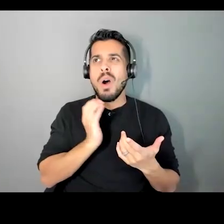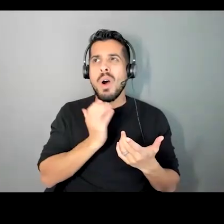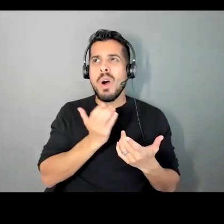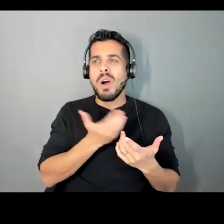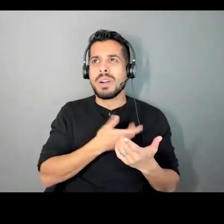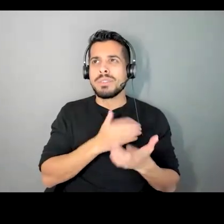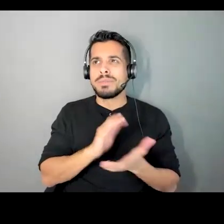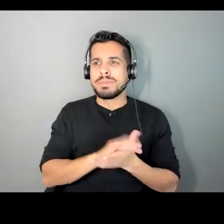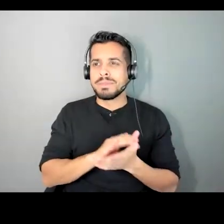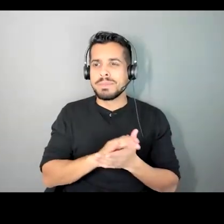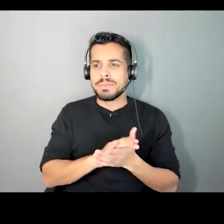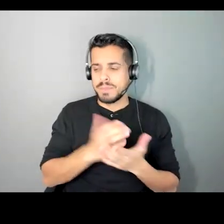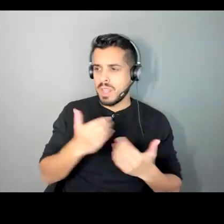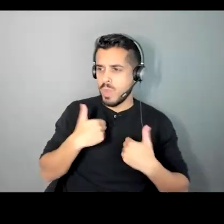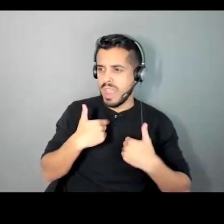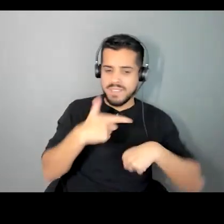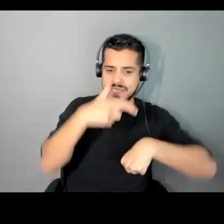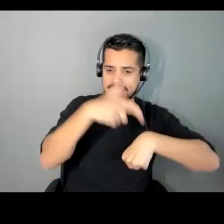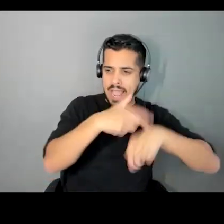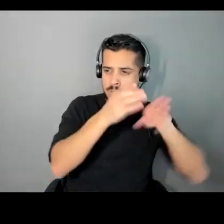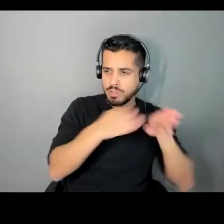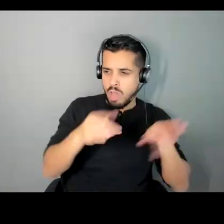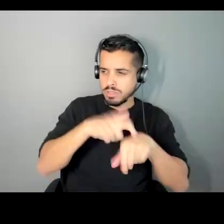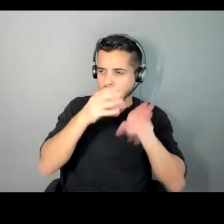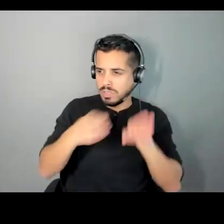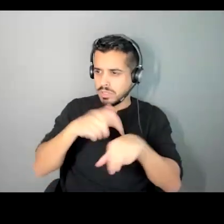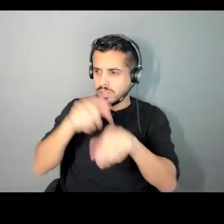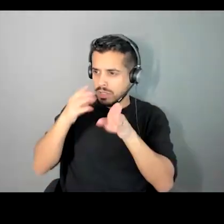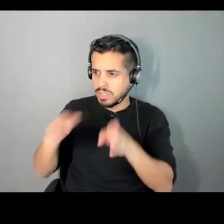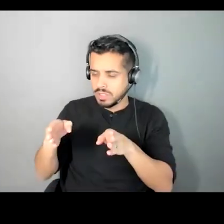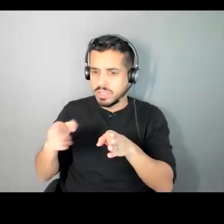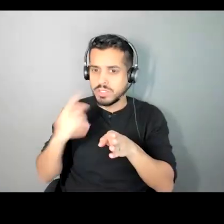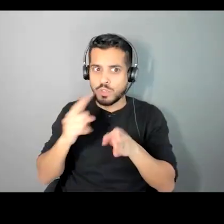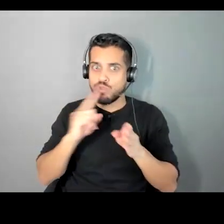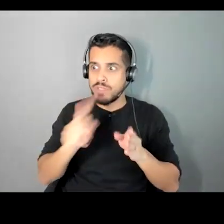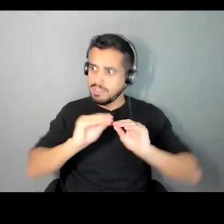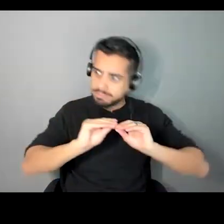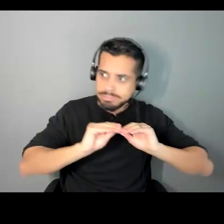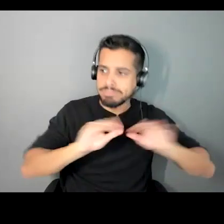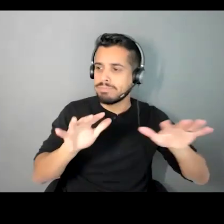uh... timeslot driven, for us to really scale this at large. We have, we have, uh...